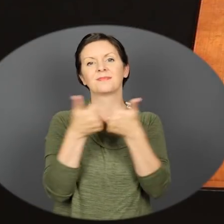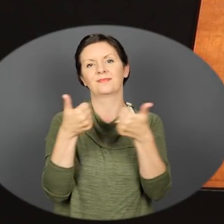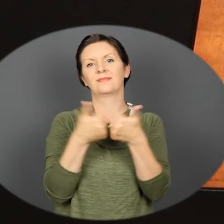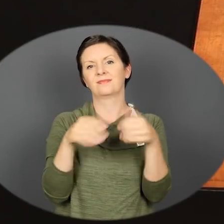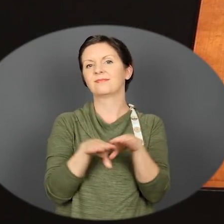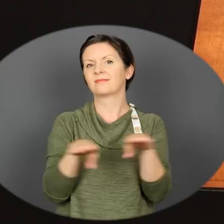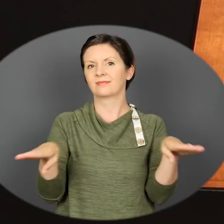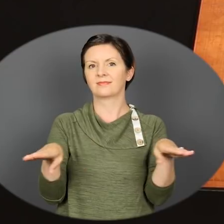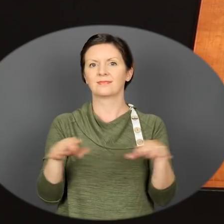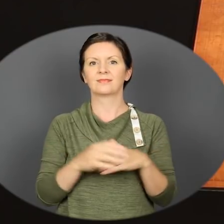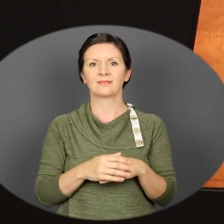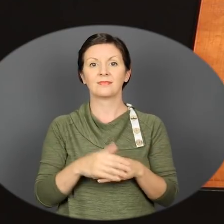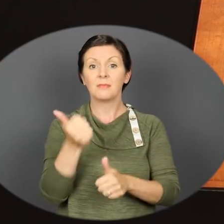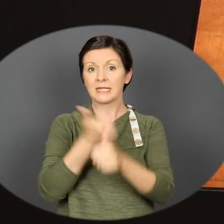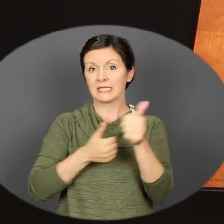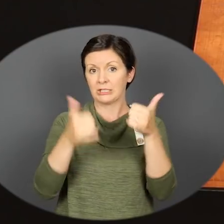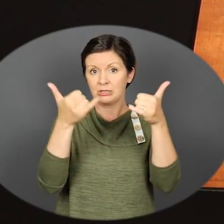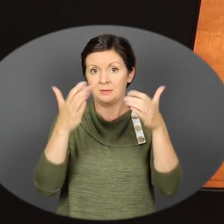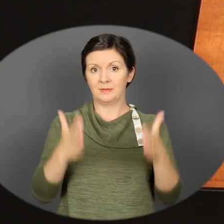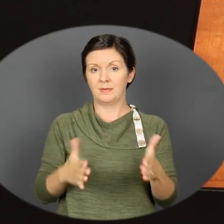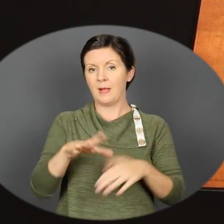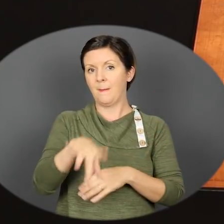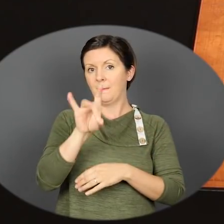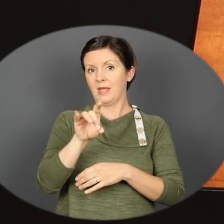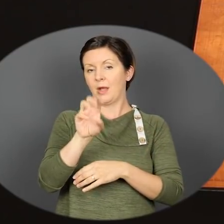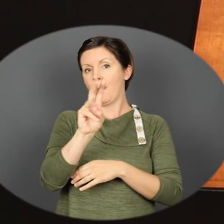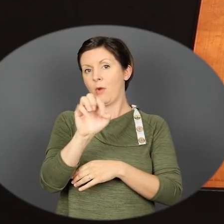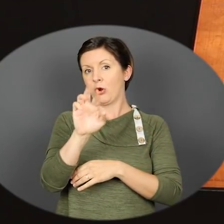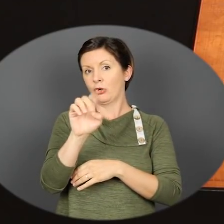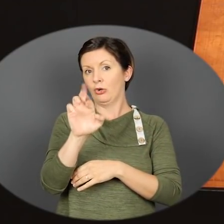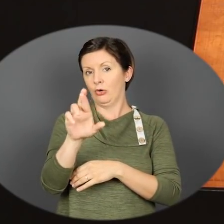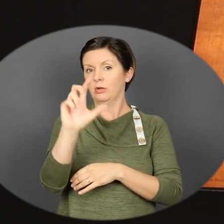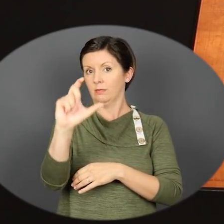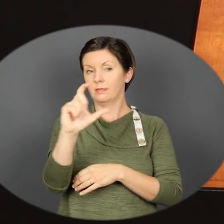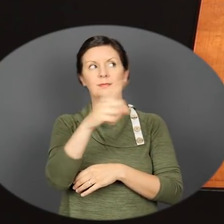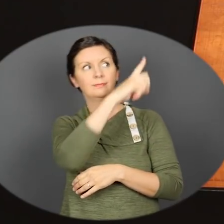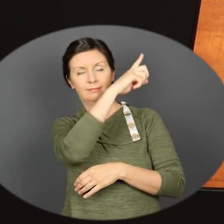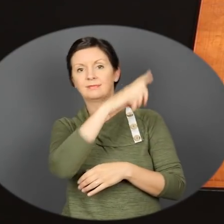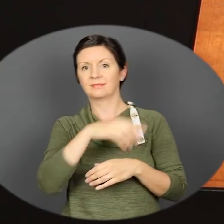the game board. And then, each player is going to take a marker. And in this example, we’re